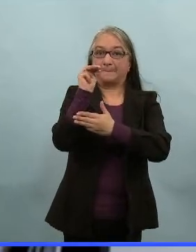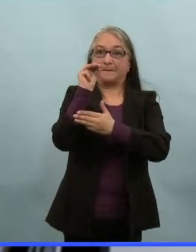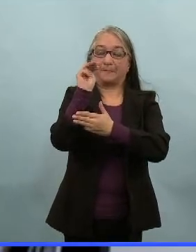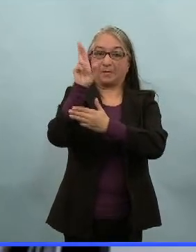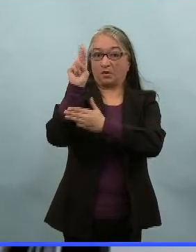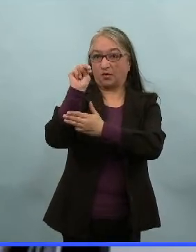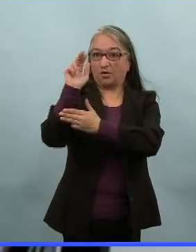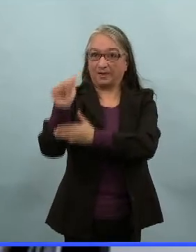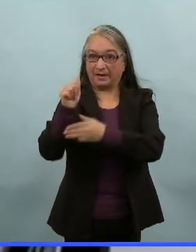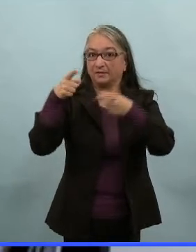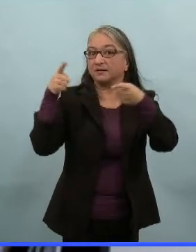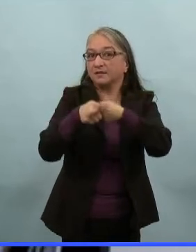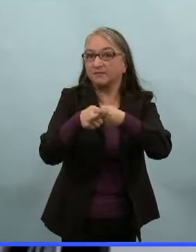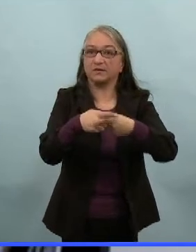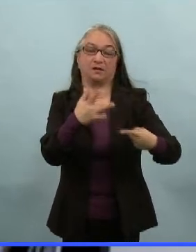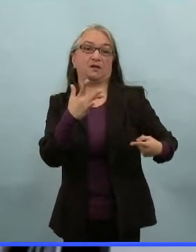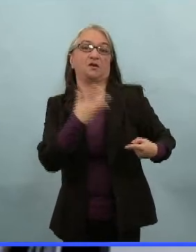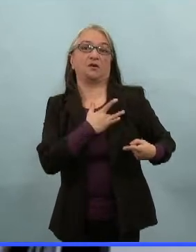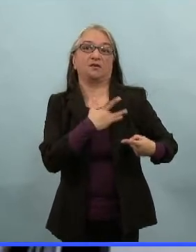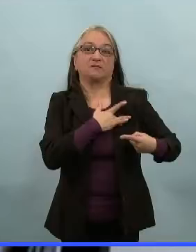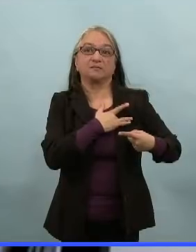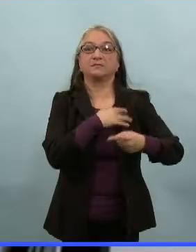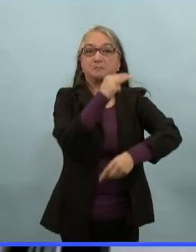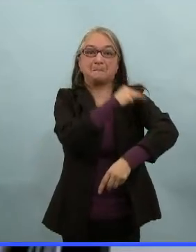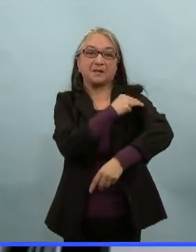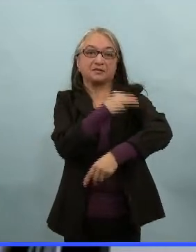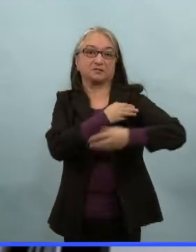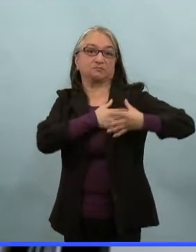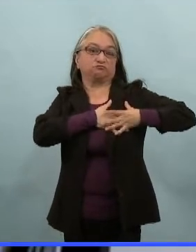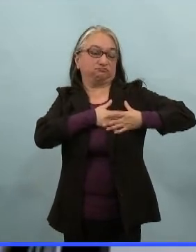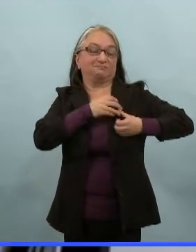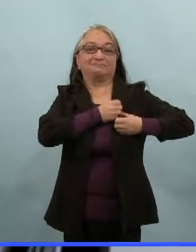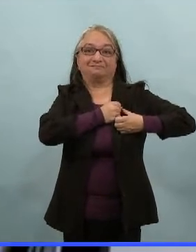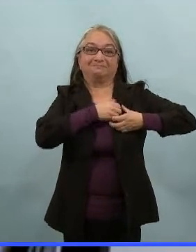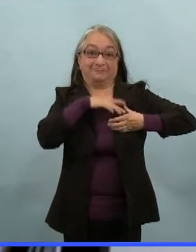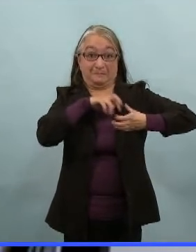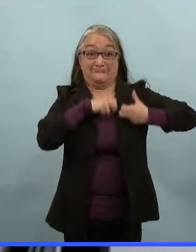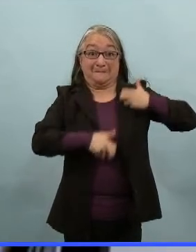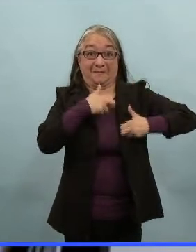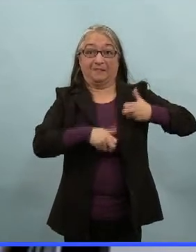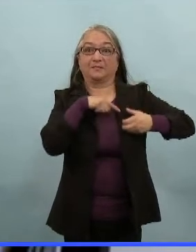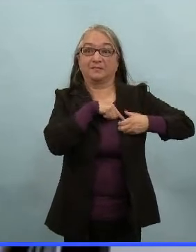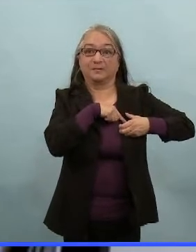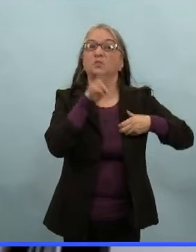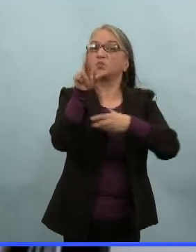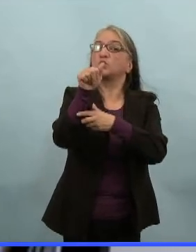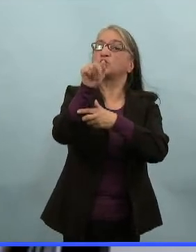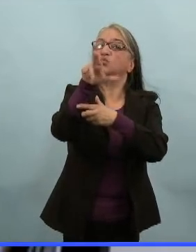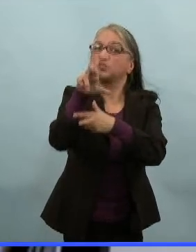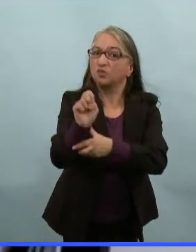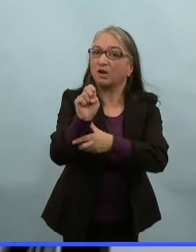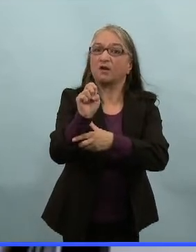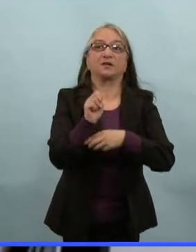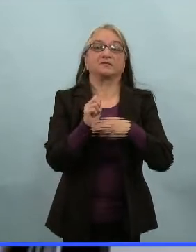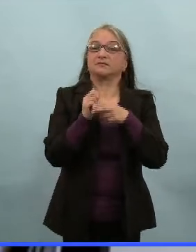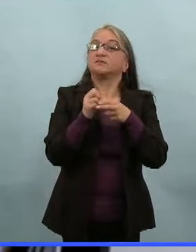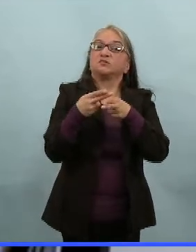vaccine-related myocarditis is a rare temporary mild and treatable swelling of heart tissues